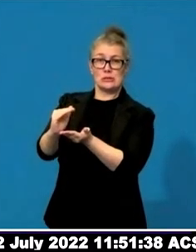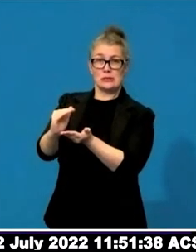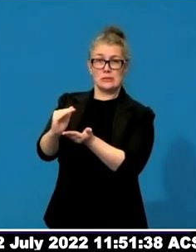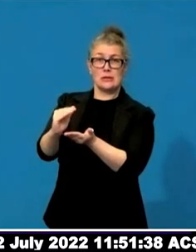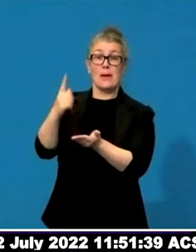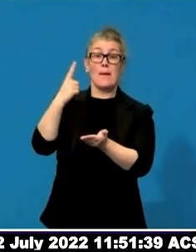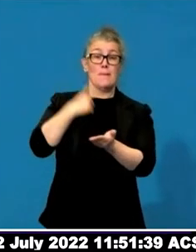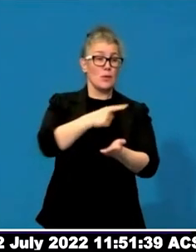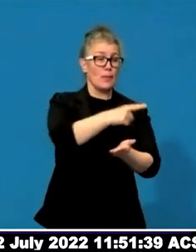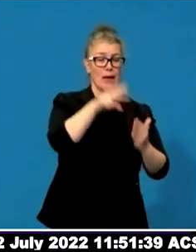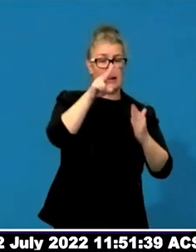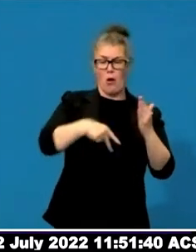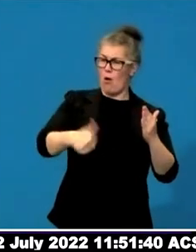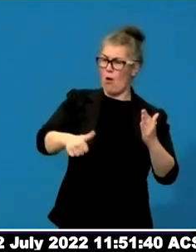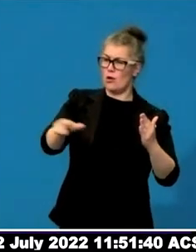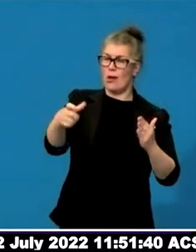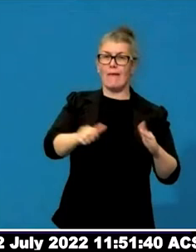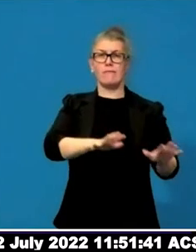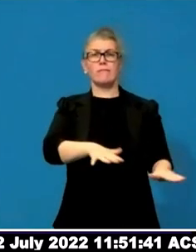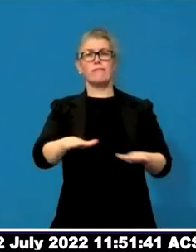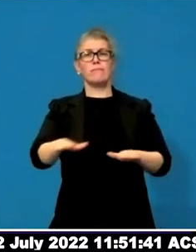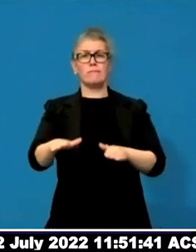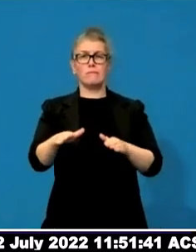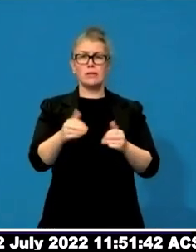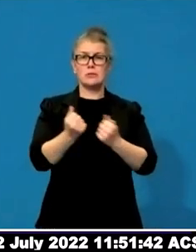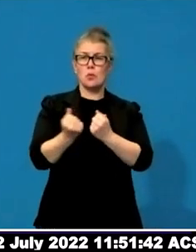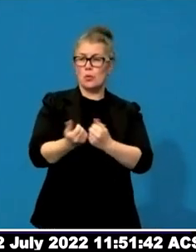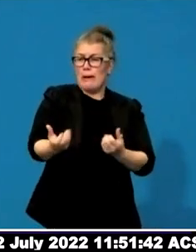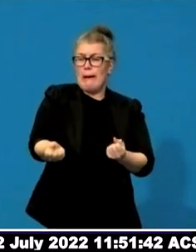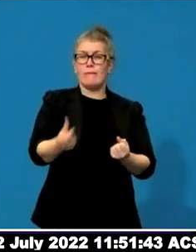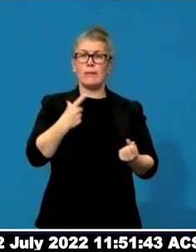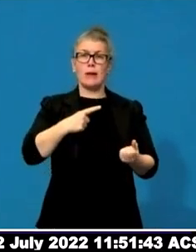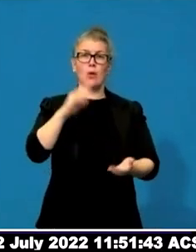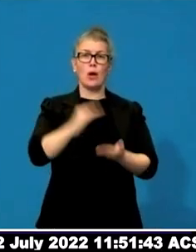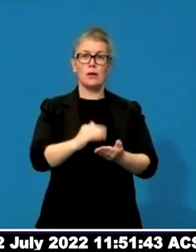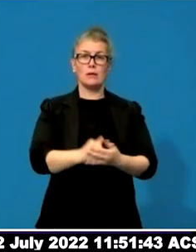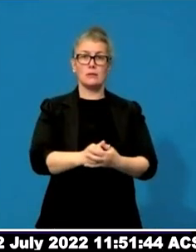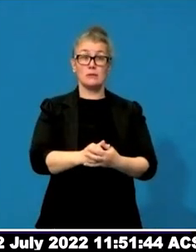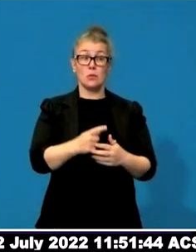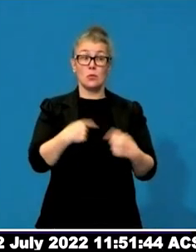When we asked, "Well, what informal supports?" "Oh, well, there's an uncle."